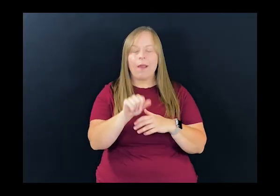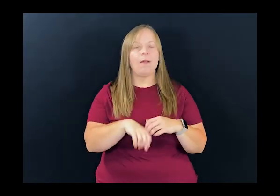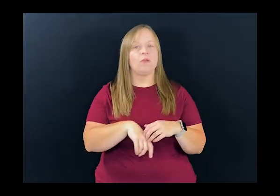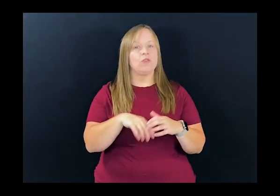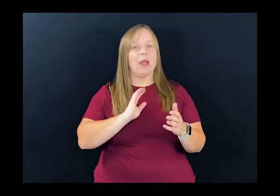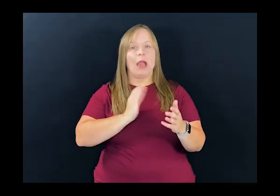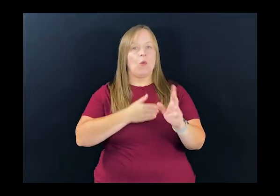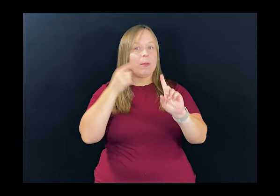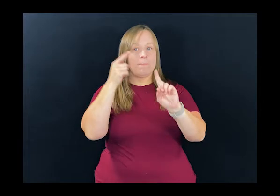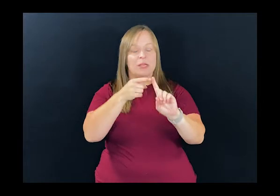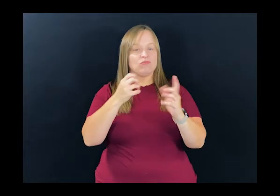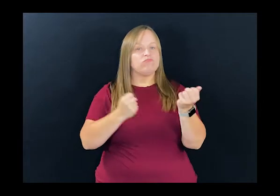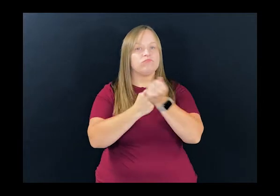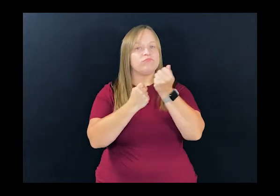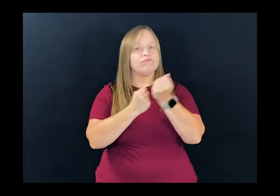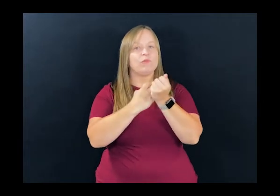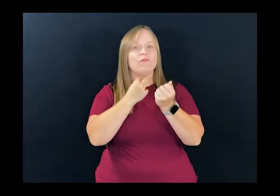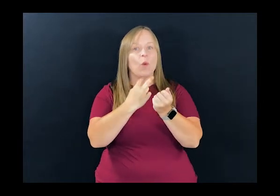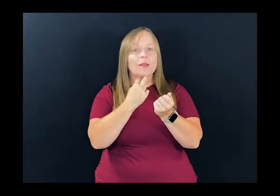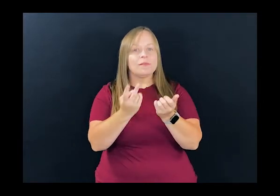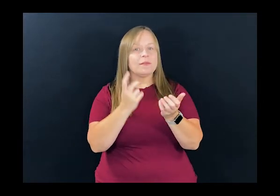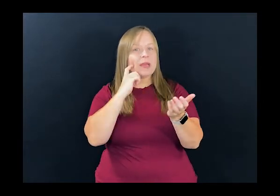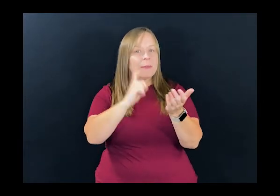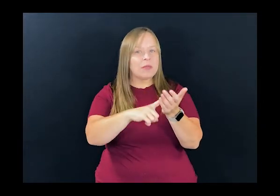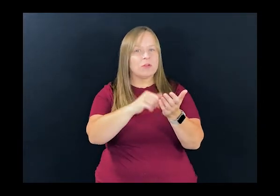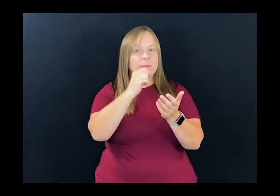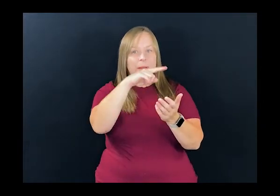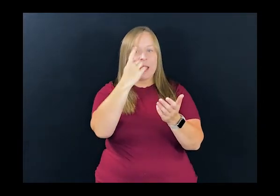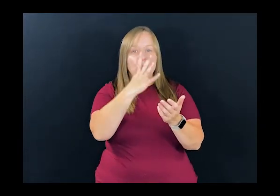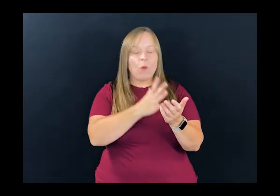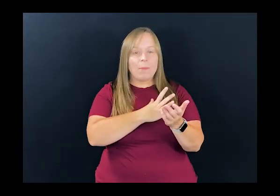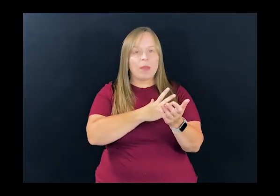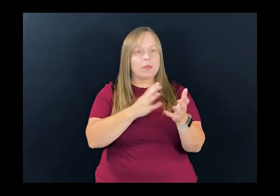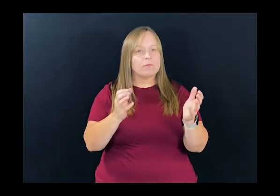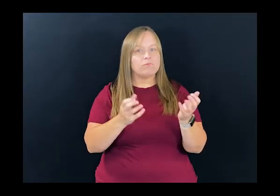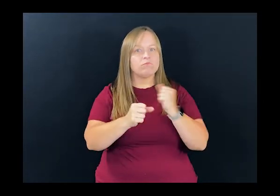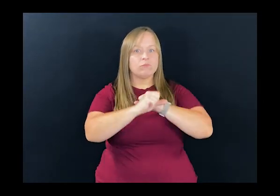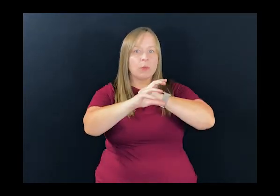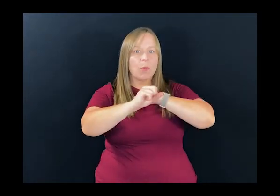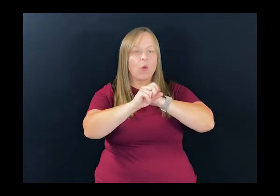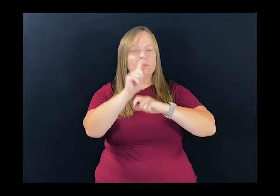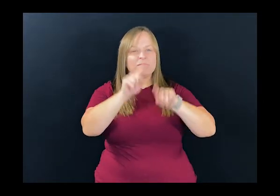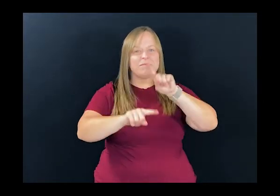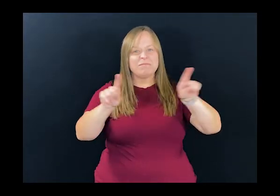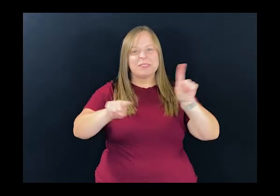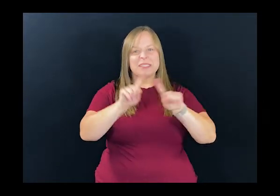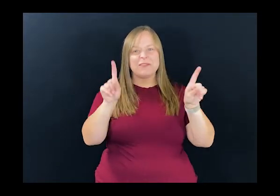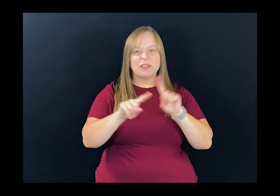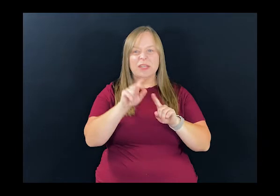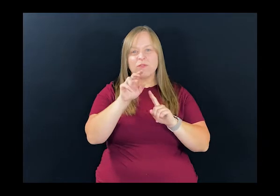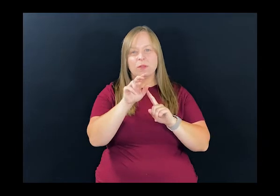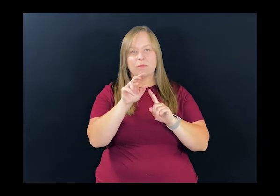So our mission is to amplify the voices and images of black women and to promote them on various medias platforms.